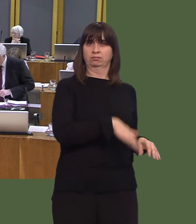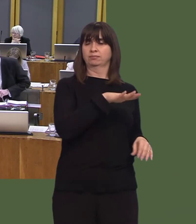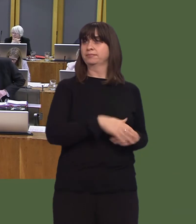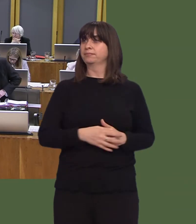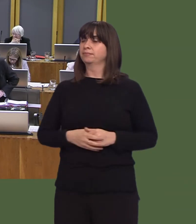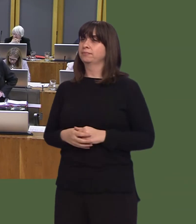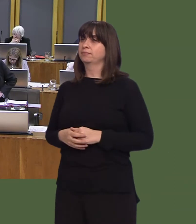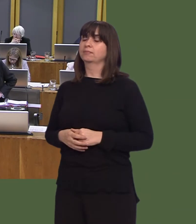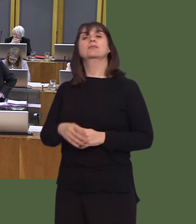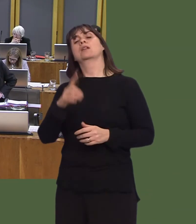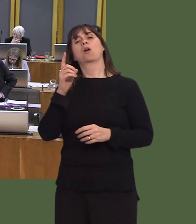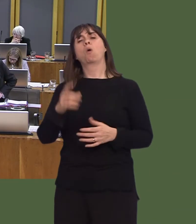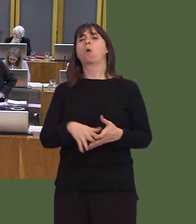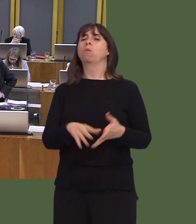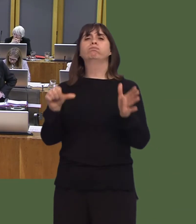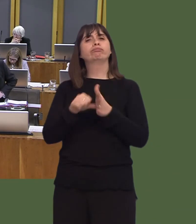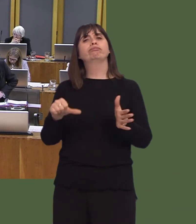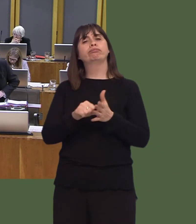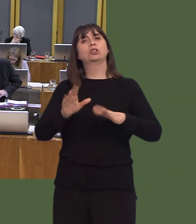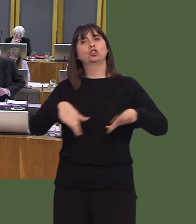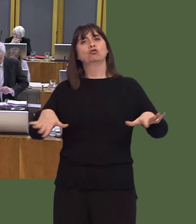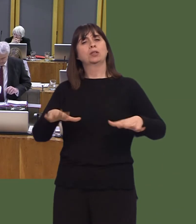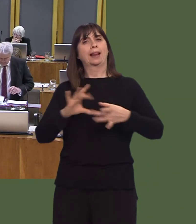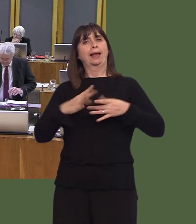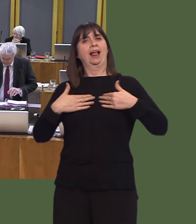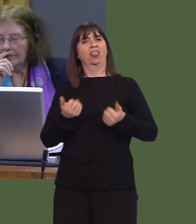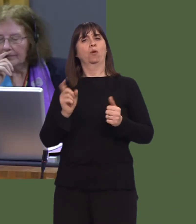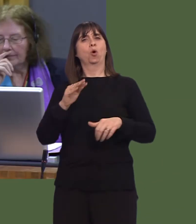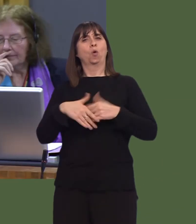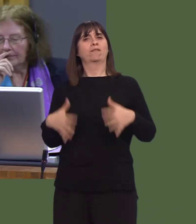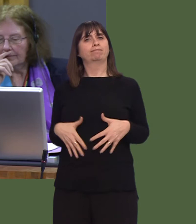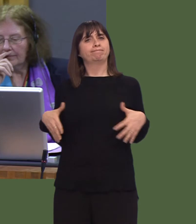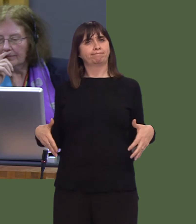One of the biggest health challenges children face in Wales is that of childhood obesity,